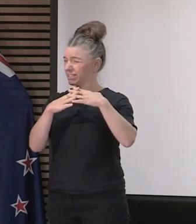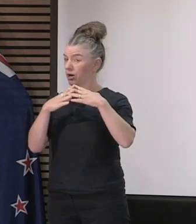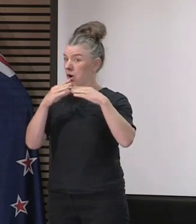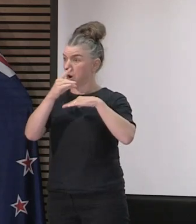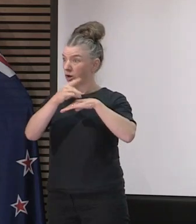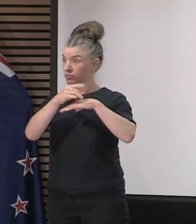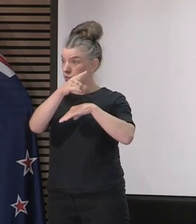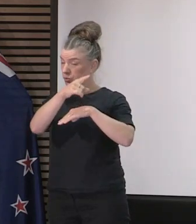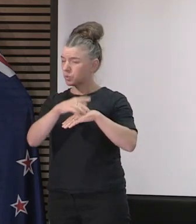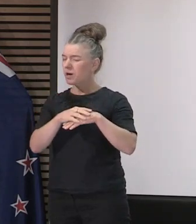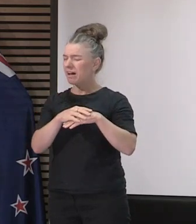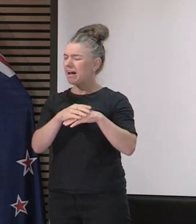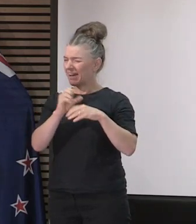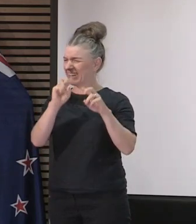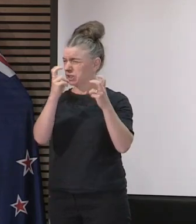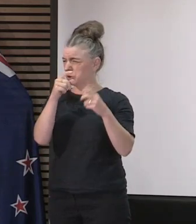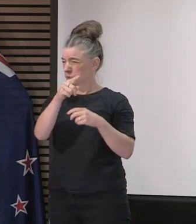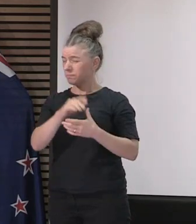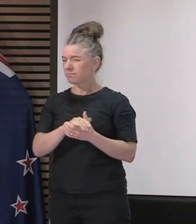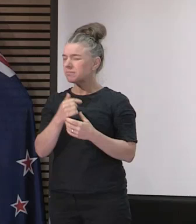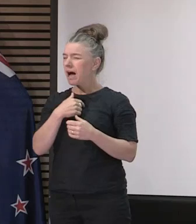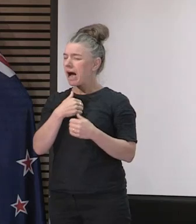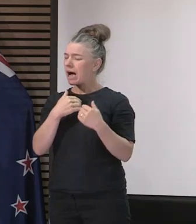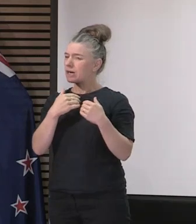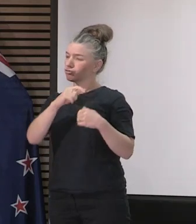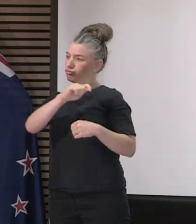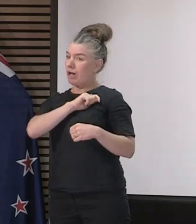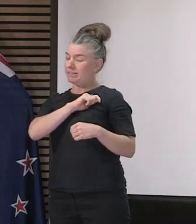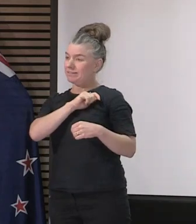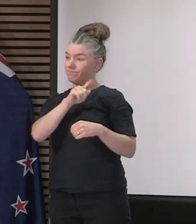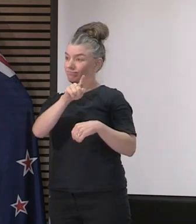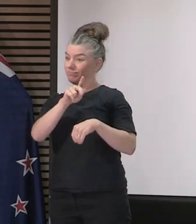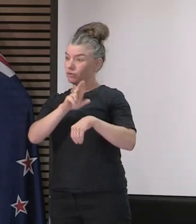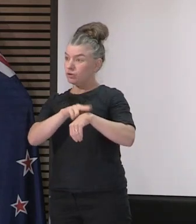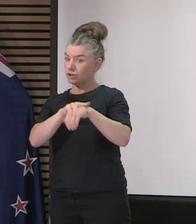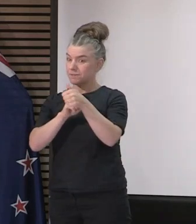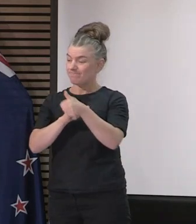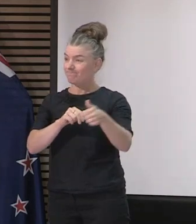Dashmac. >> I know there has been concern about this and